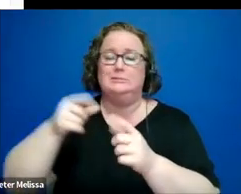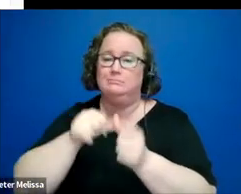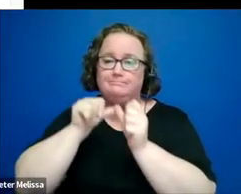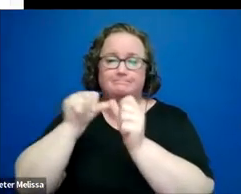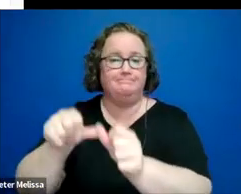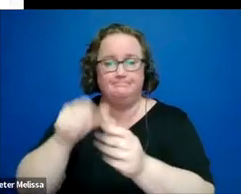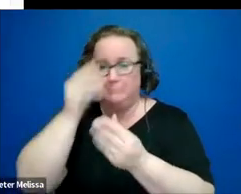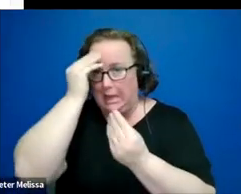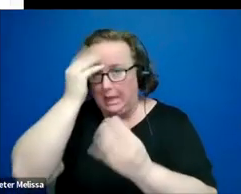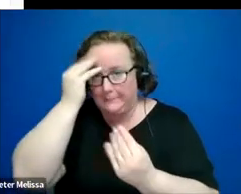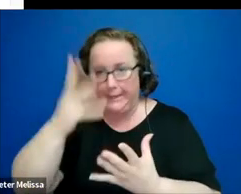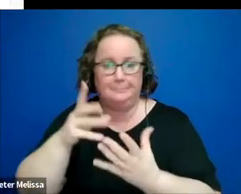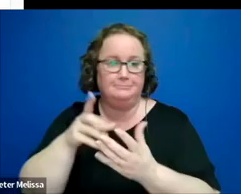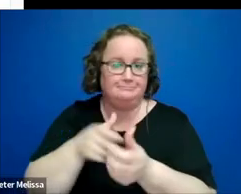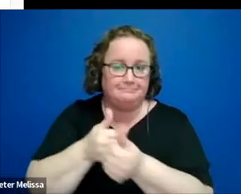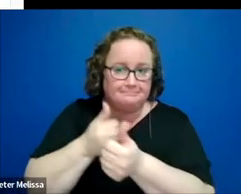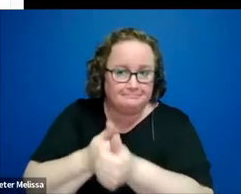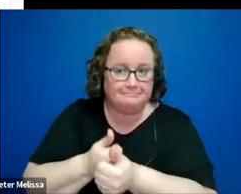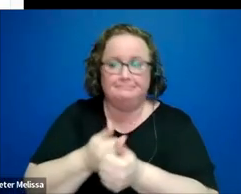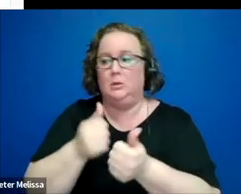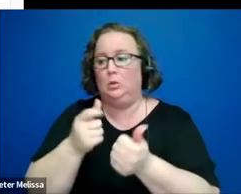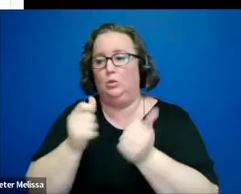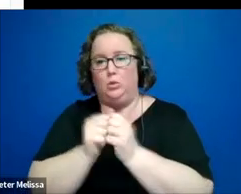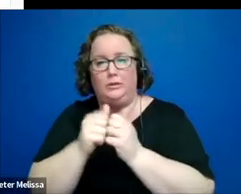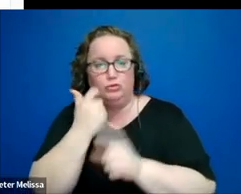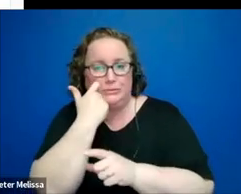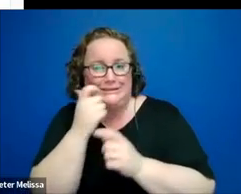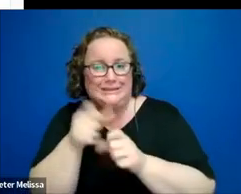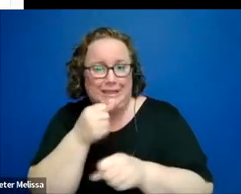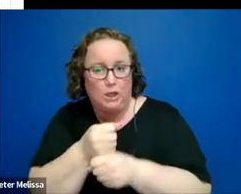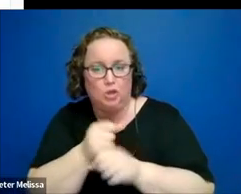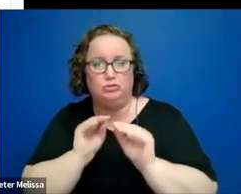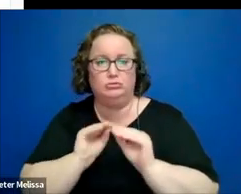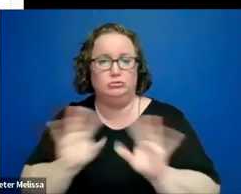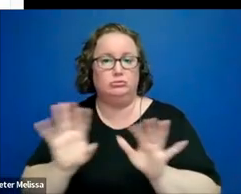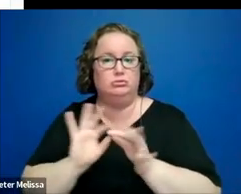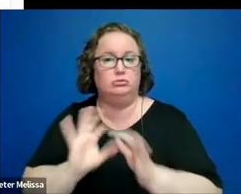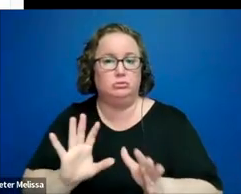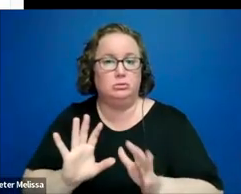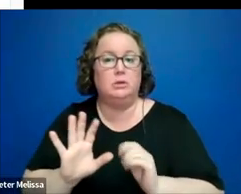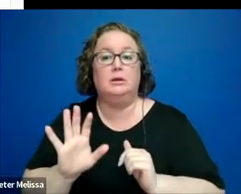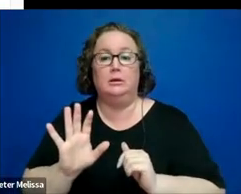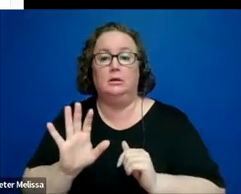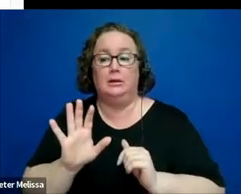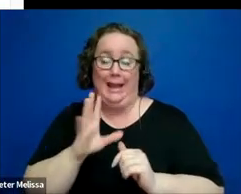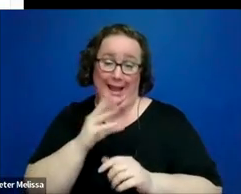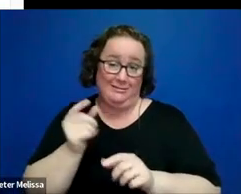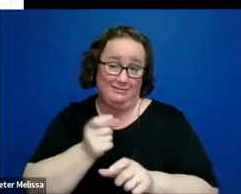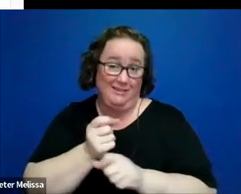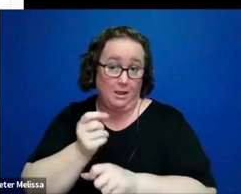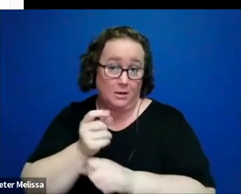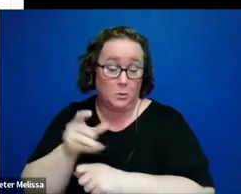with more recent years of data that have been released as well as kind of on an annual basis as data is